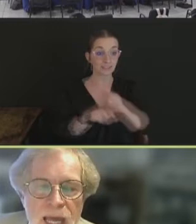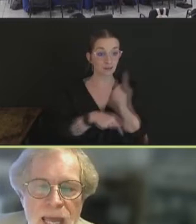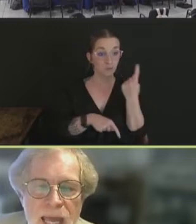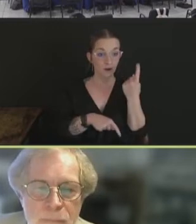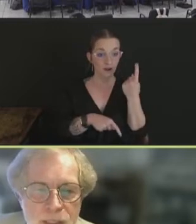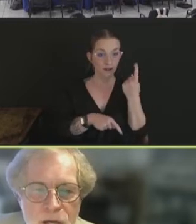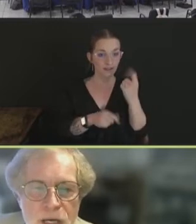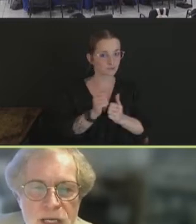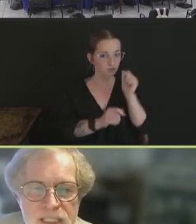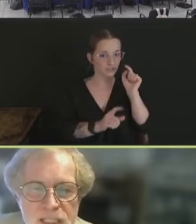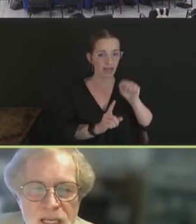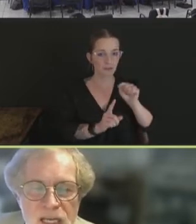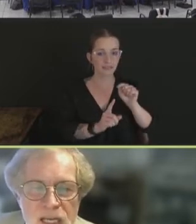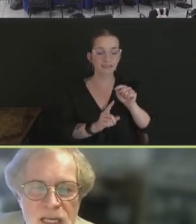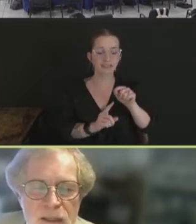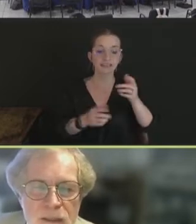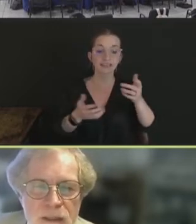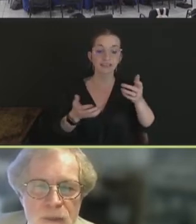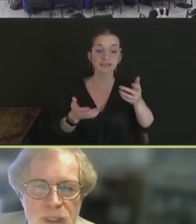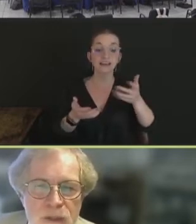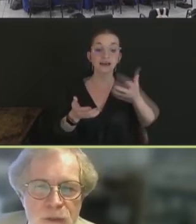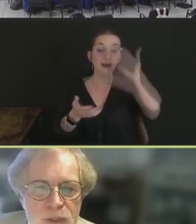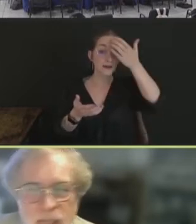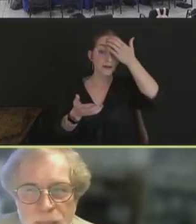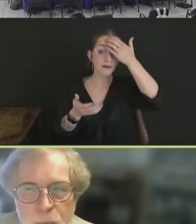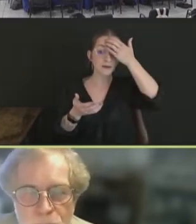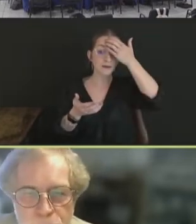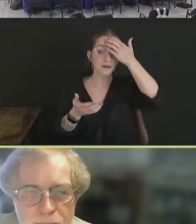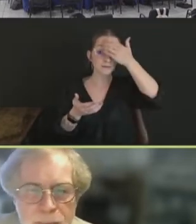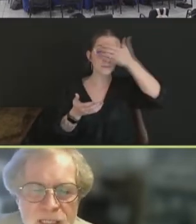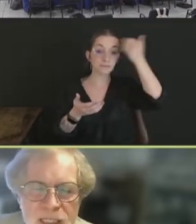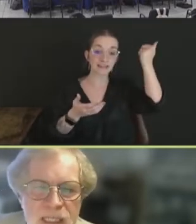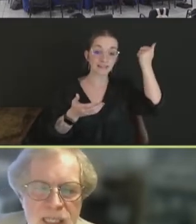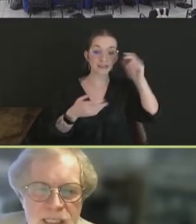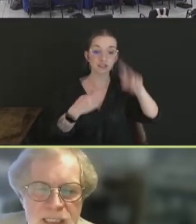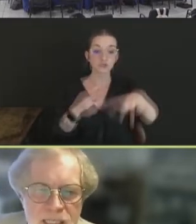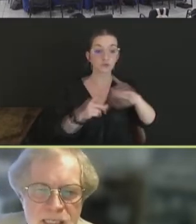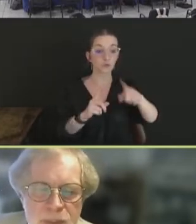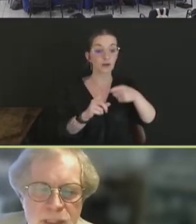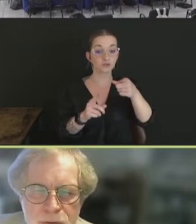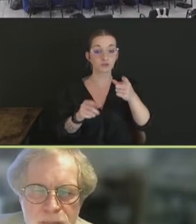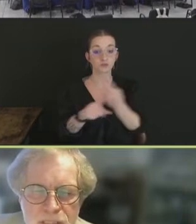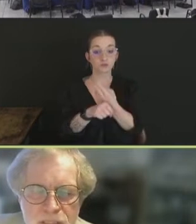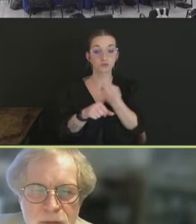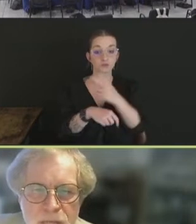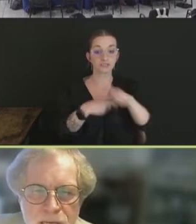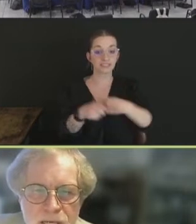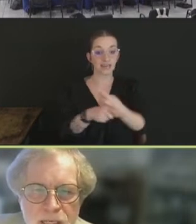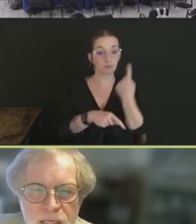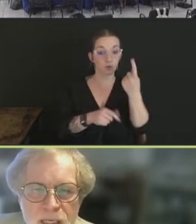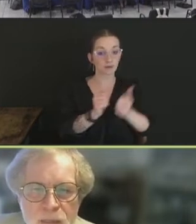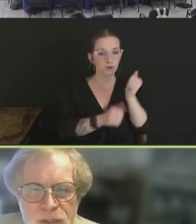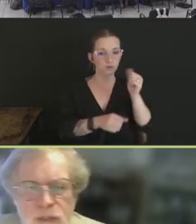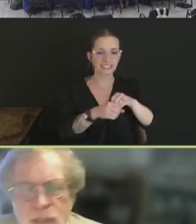And because, when you use type one predominantly in these endemic countries, you had a resurgence